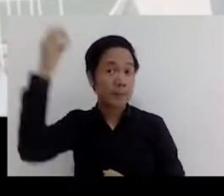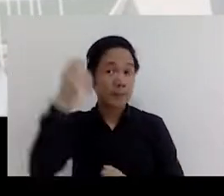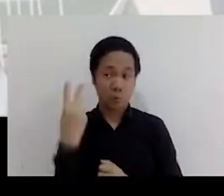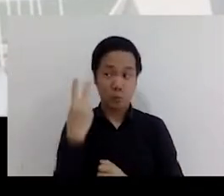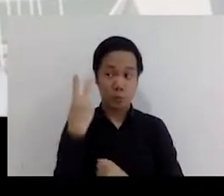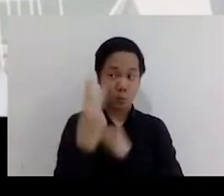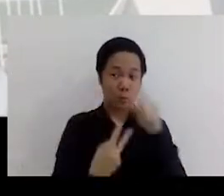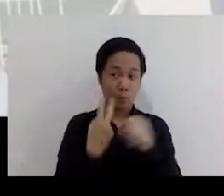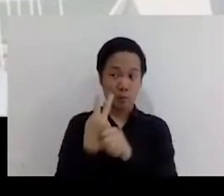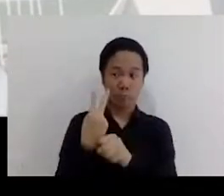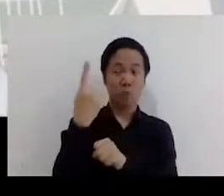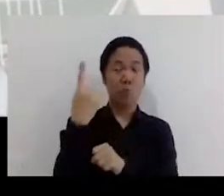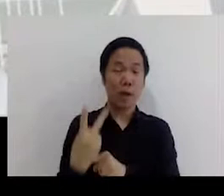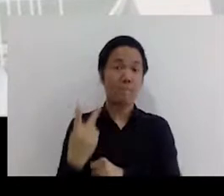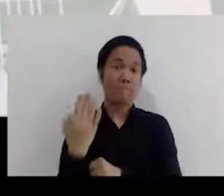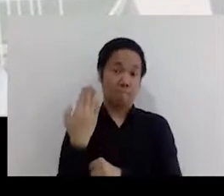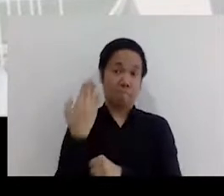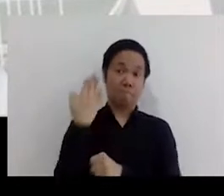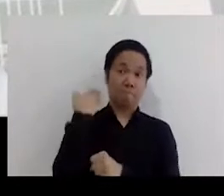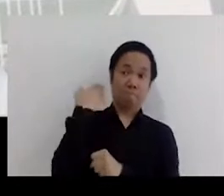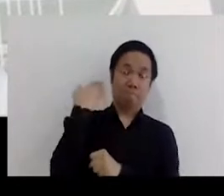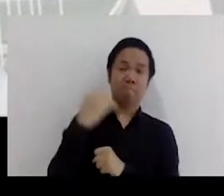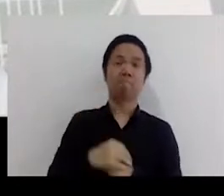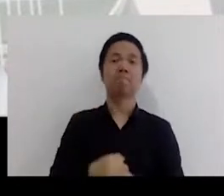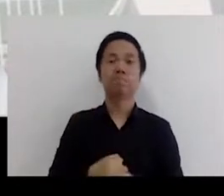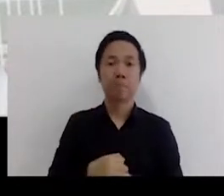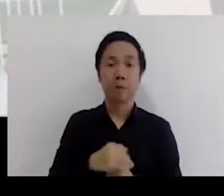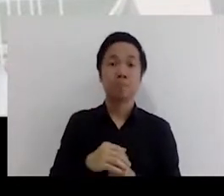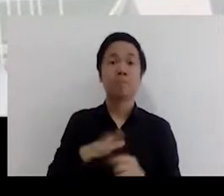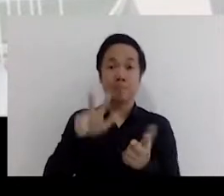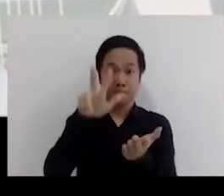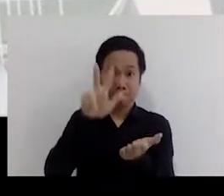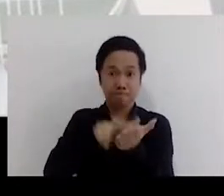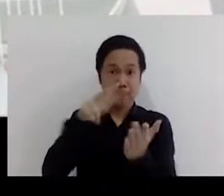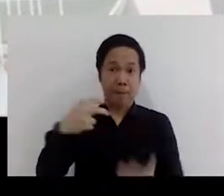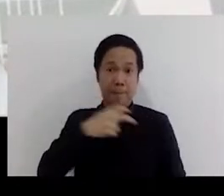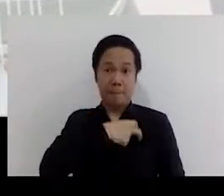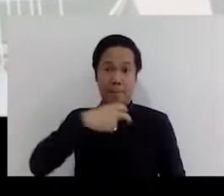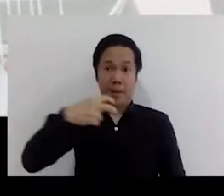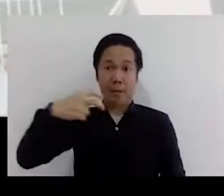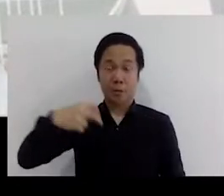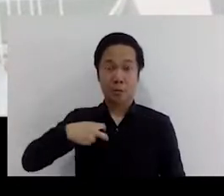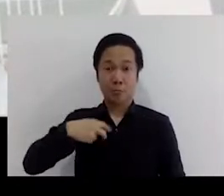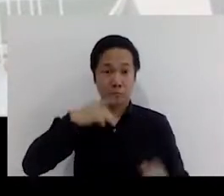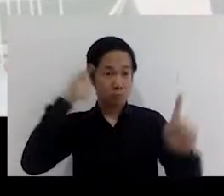was another push towards realizing disability rights and disability-inclusive development,